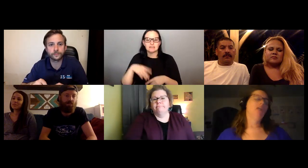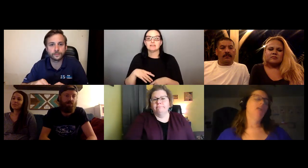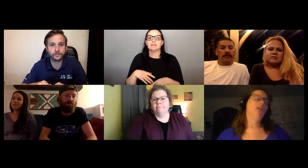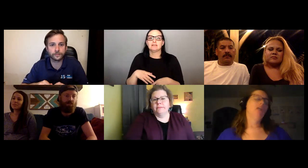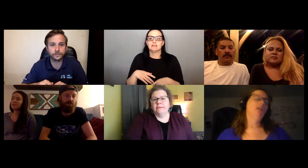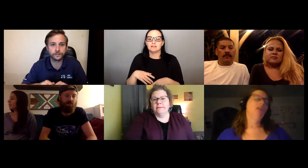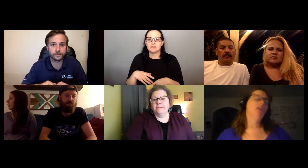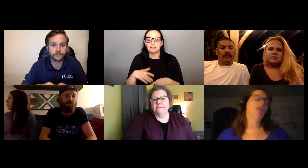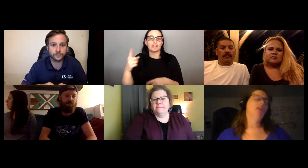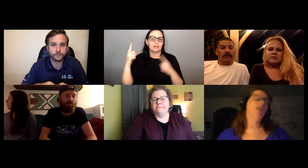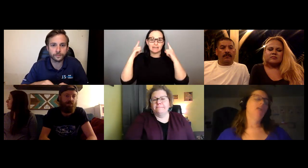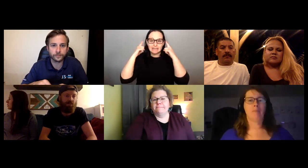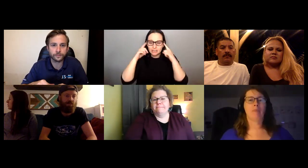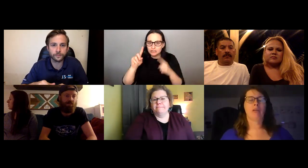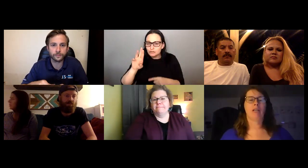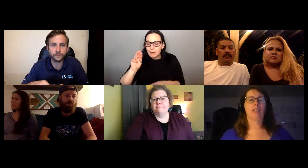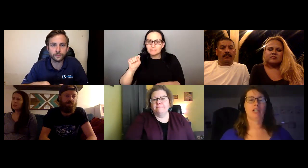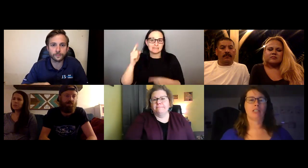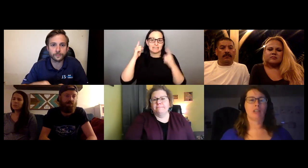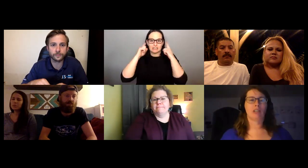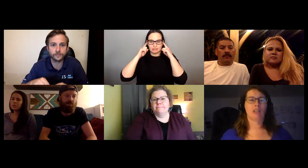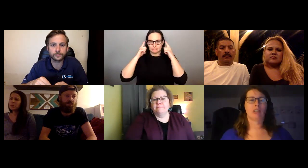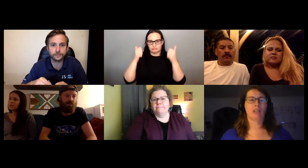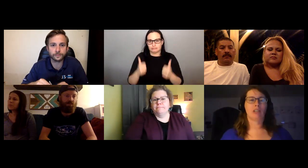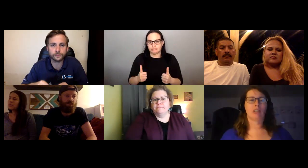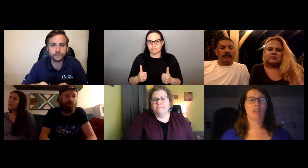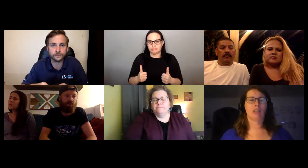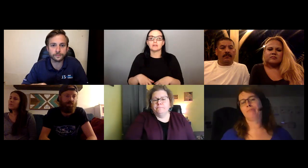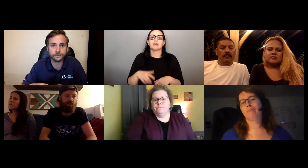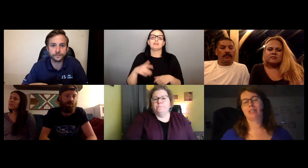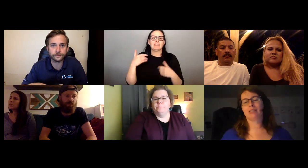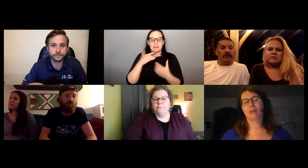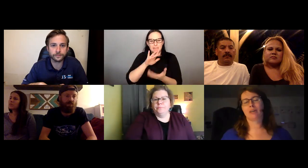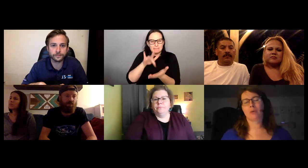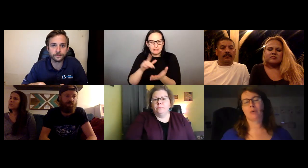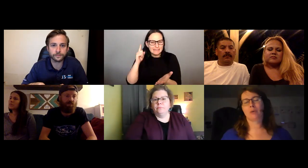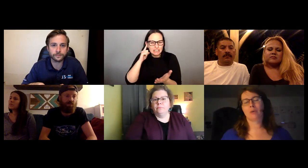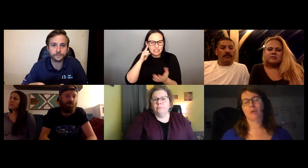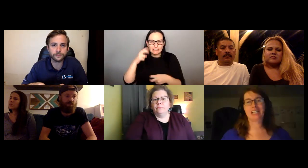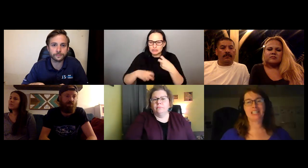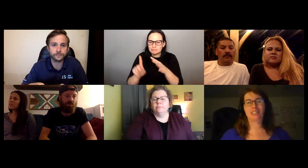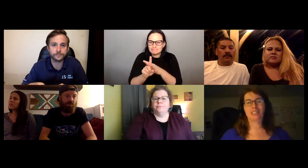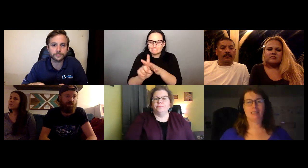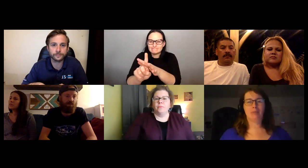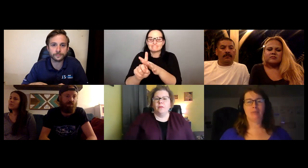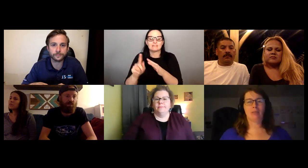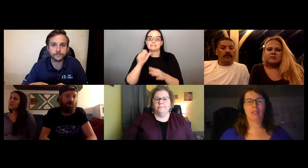drums and her hearing at that time she has a lot of middle ear issues does